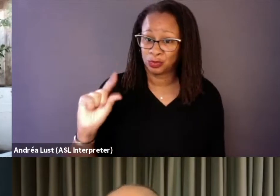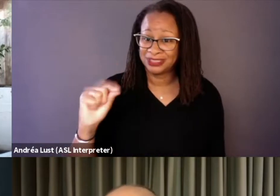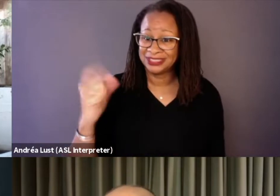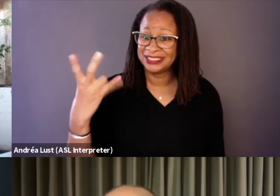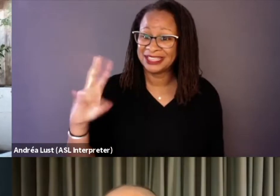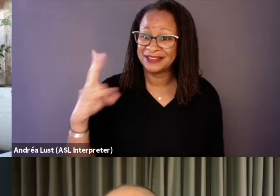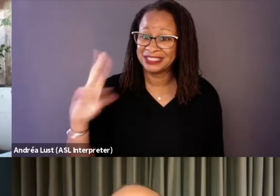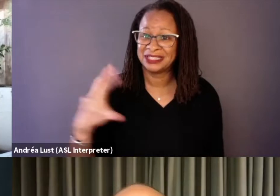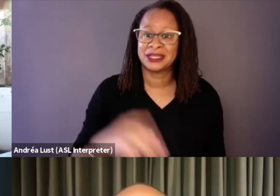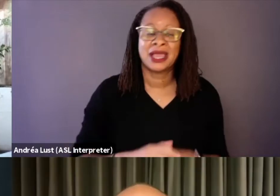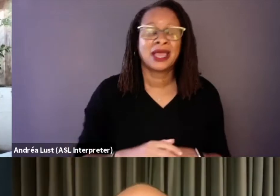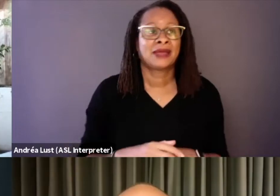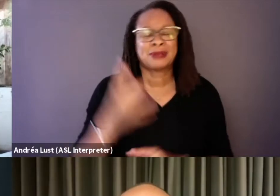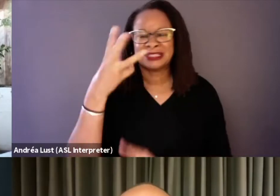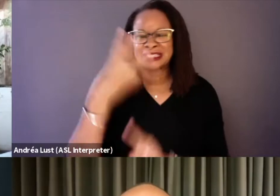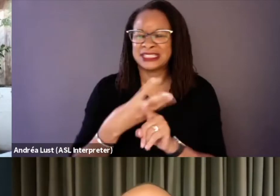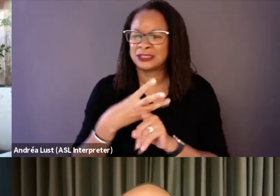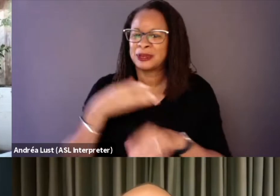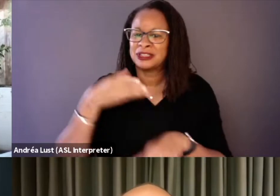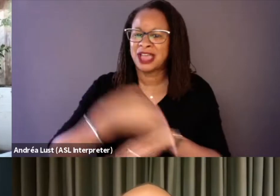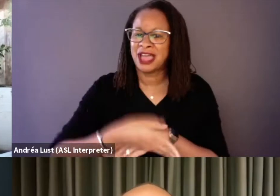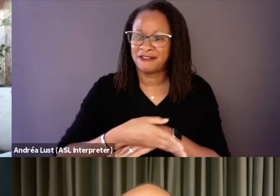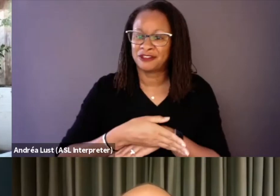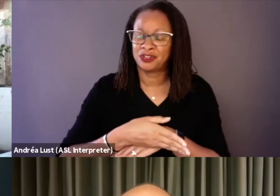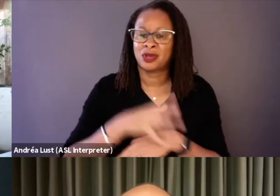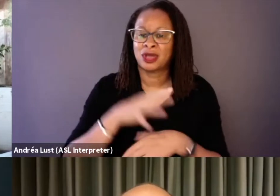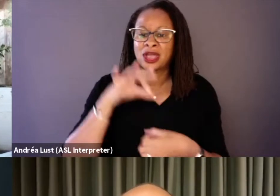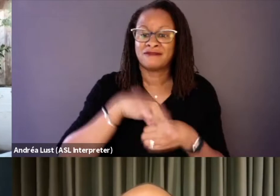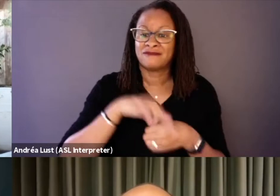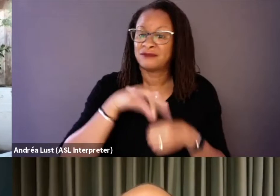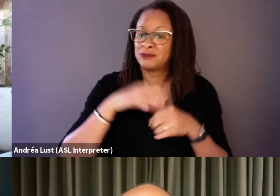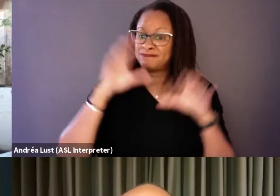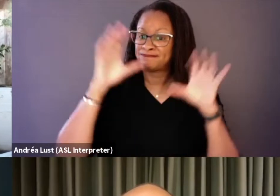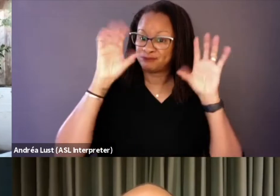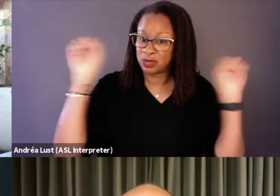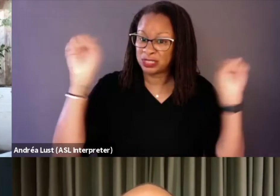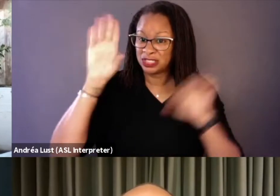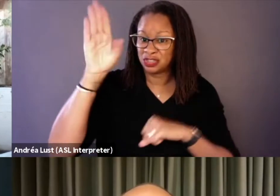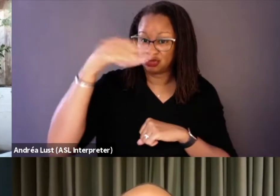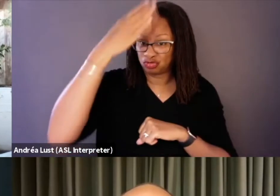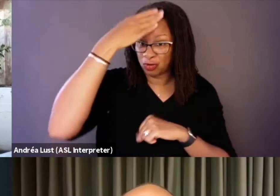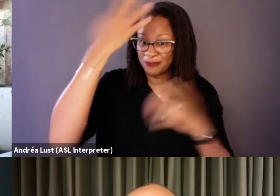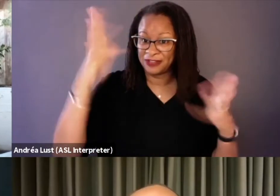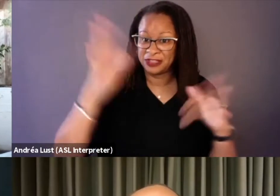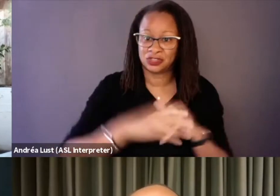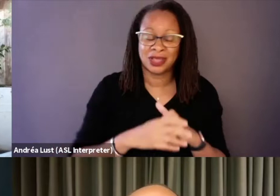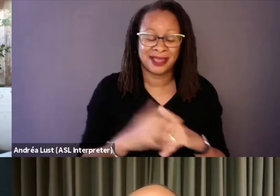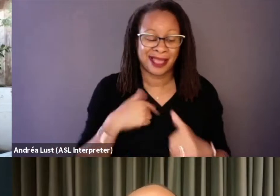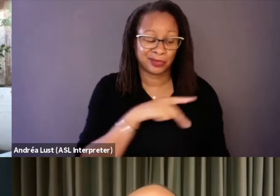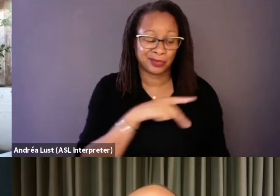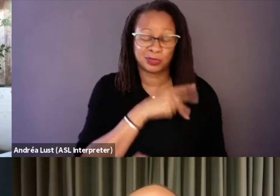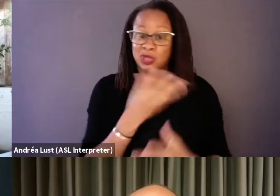new administration and I personally was losing my mind a little as I think a lot of people were in trying to